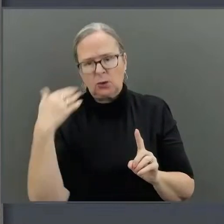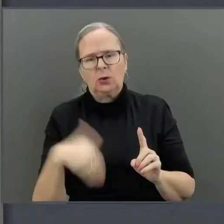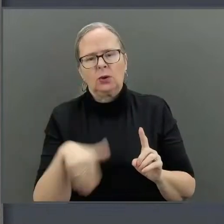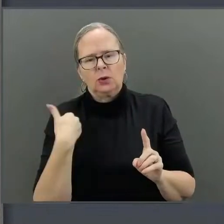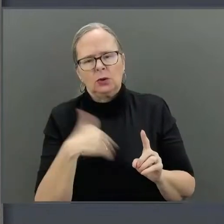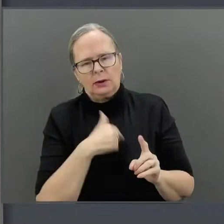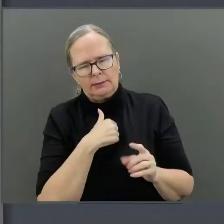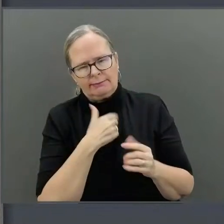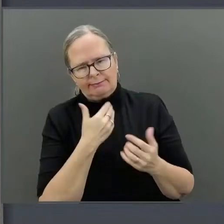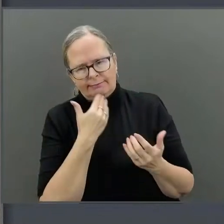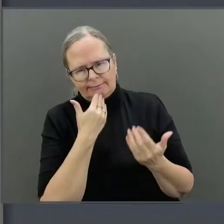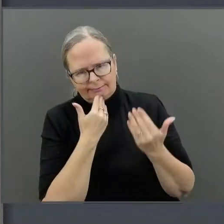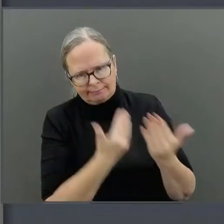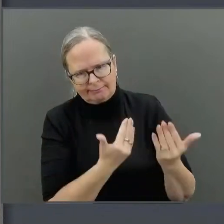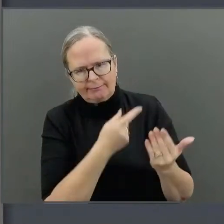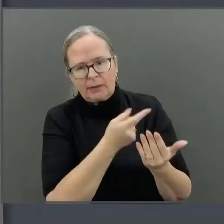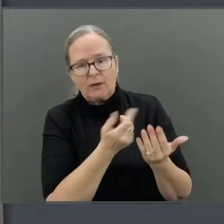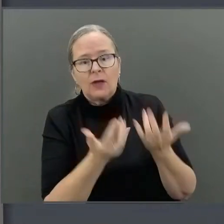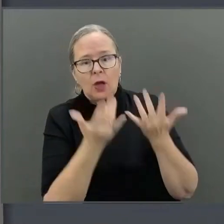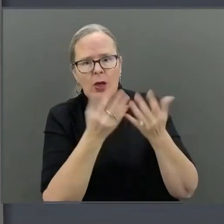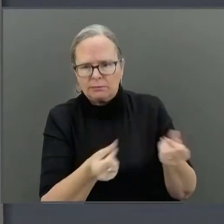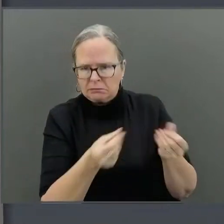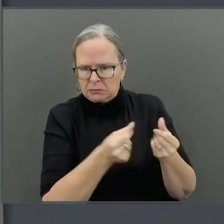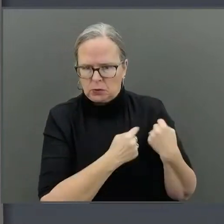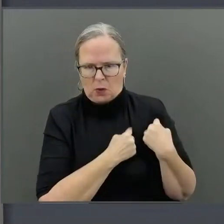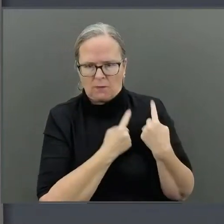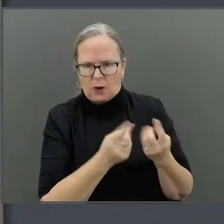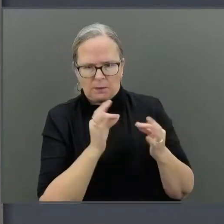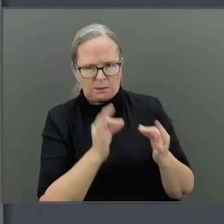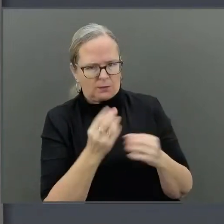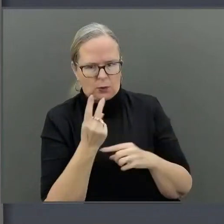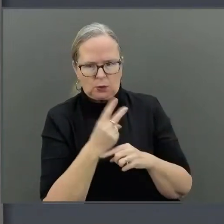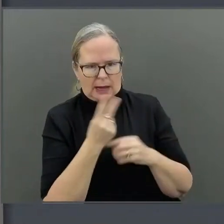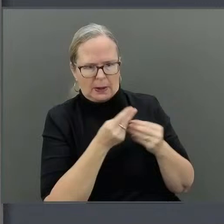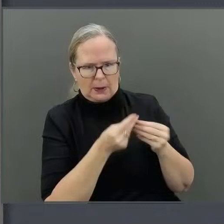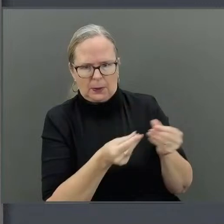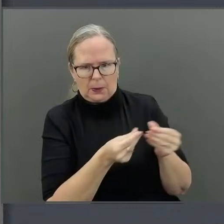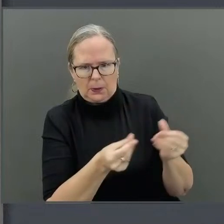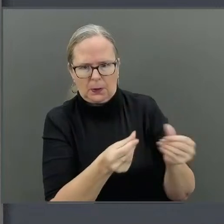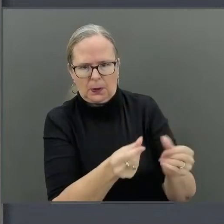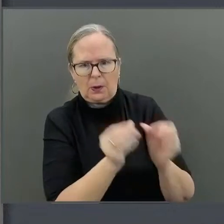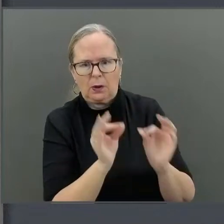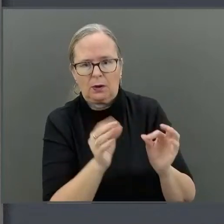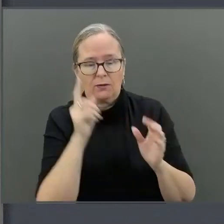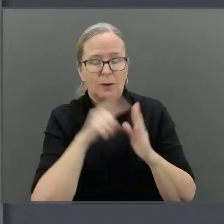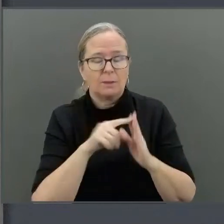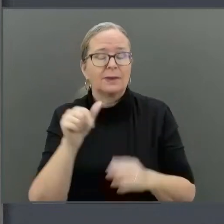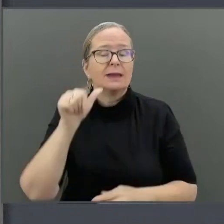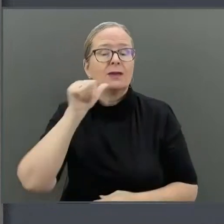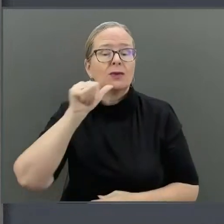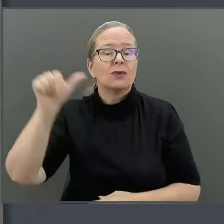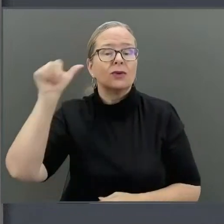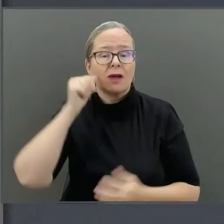required about 600 600 L of water to put out there was another fire earlier today and it involved